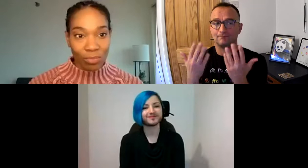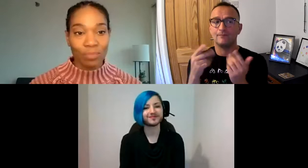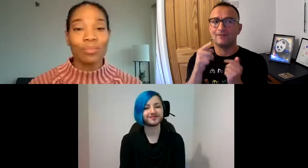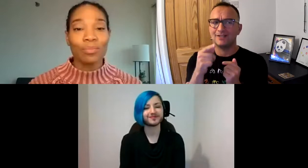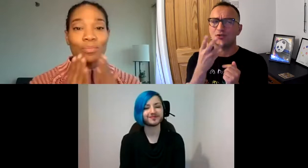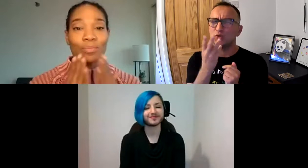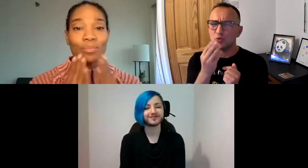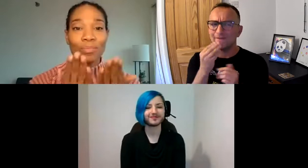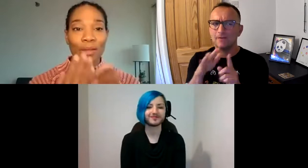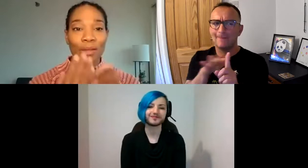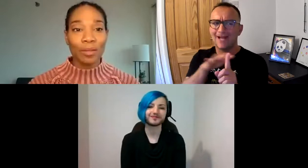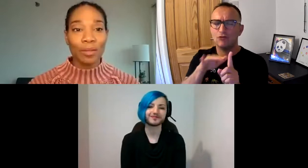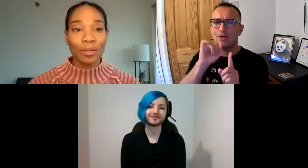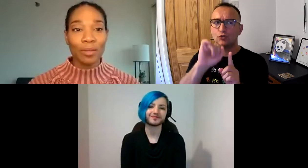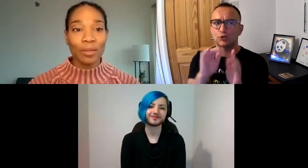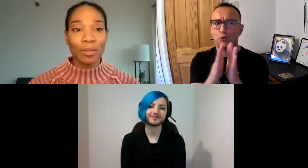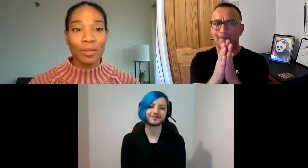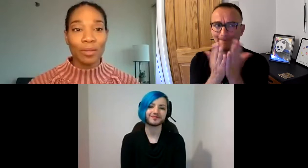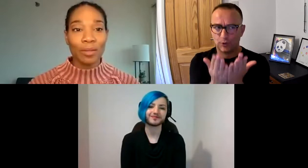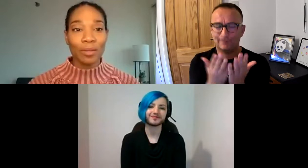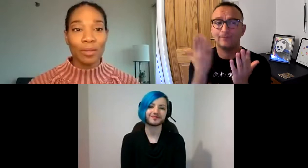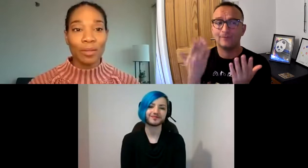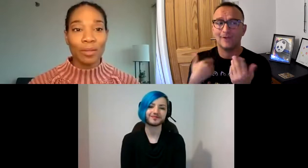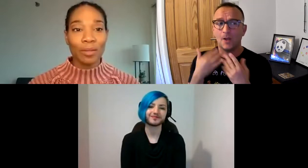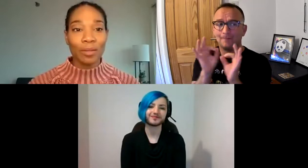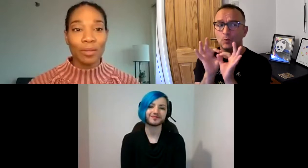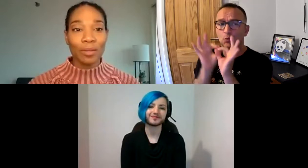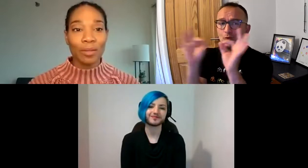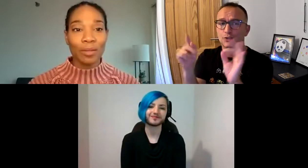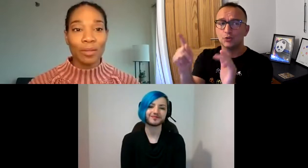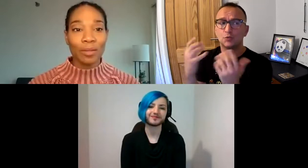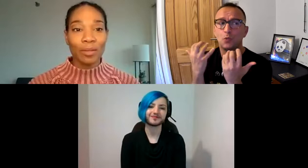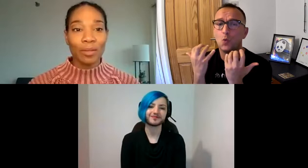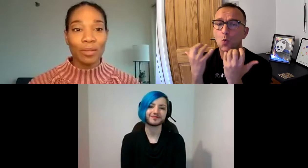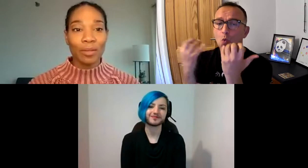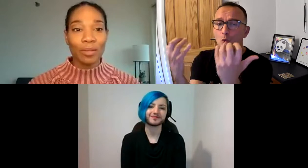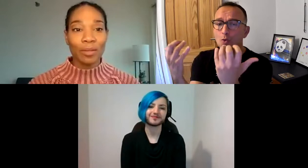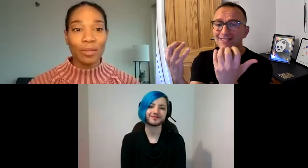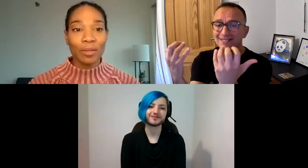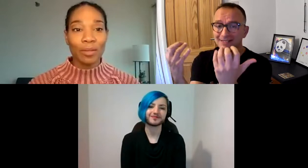give the opportunity for questions to be asked by the audience, so I am asking the audience if you_have any